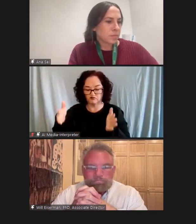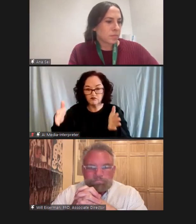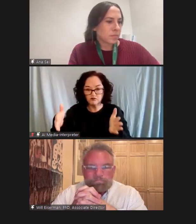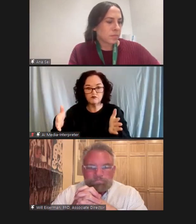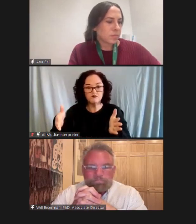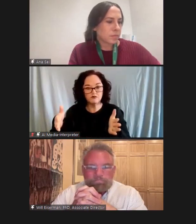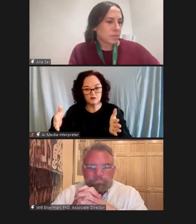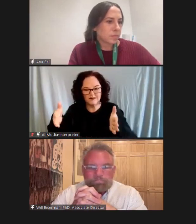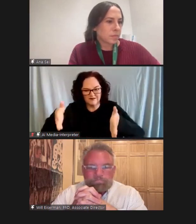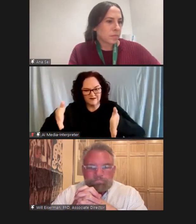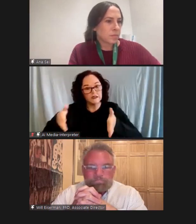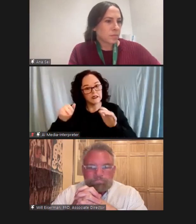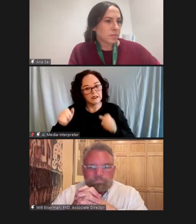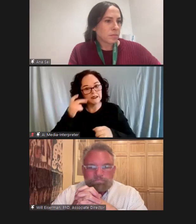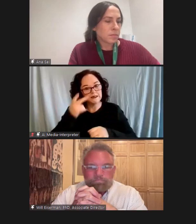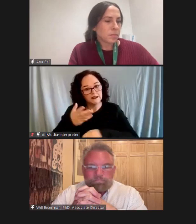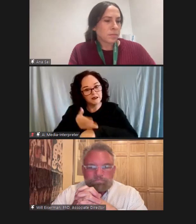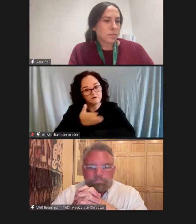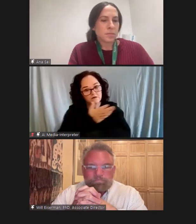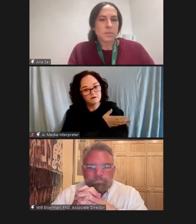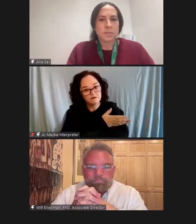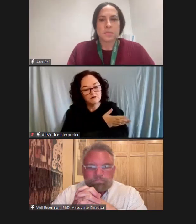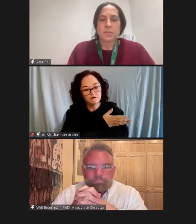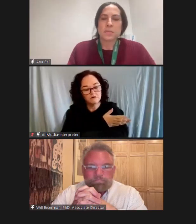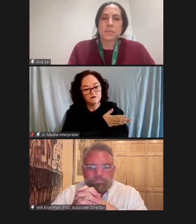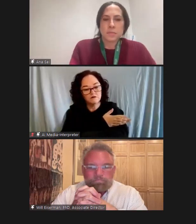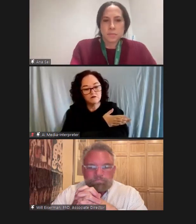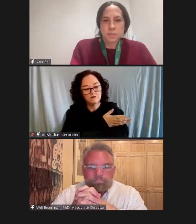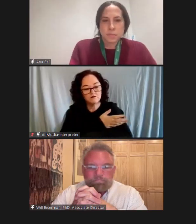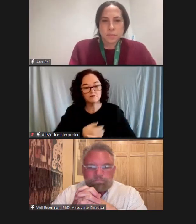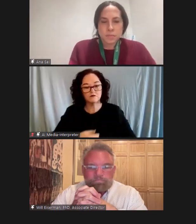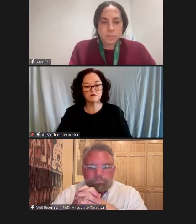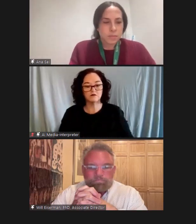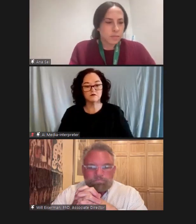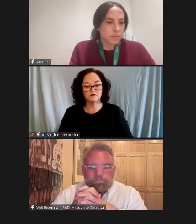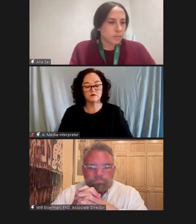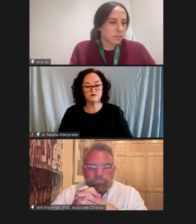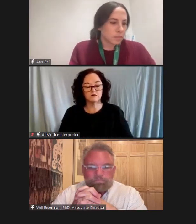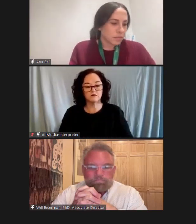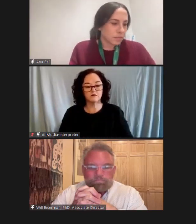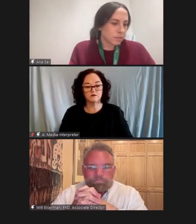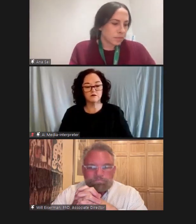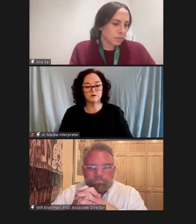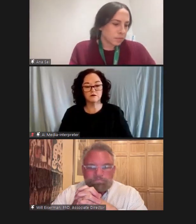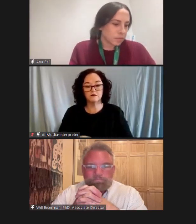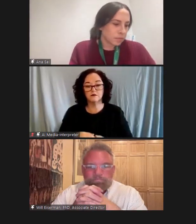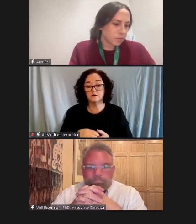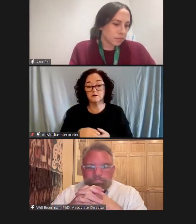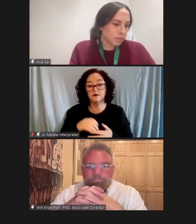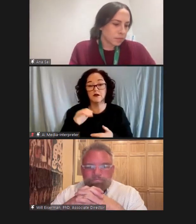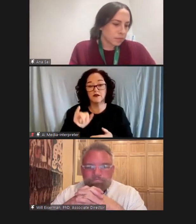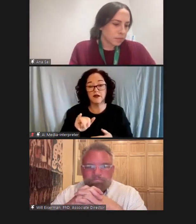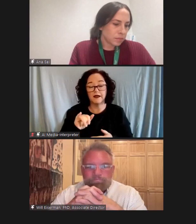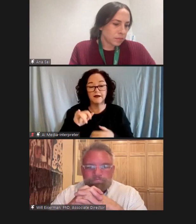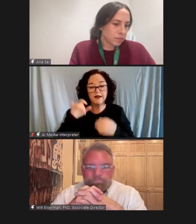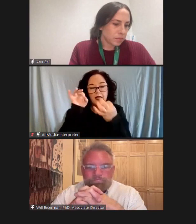that by just taking away that input that